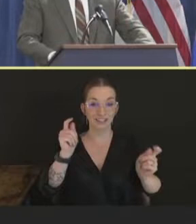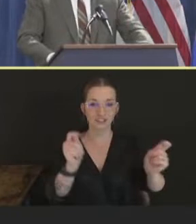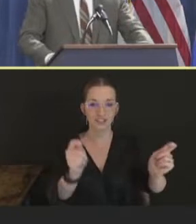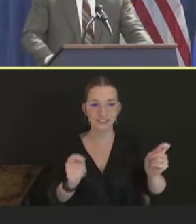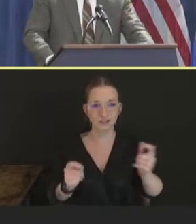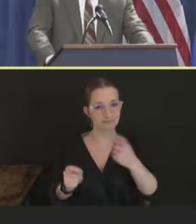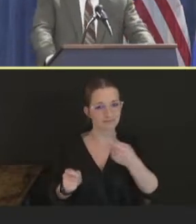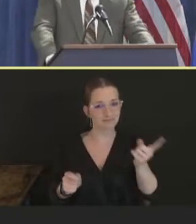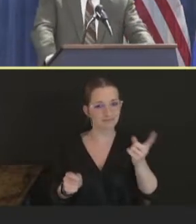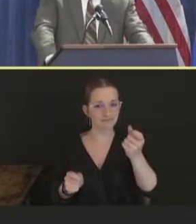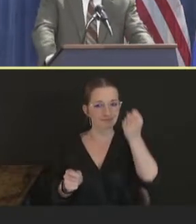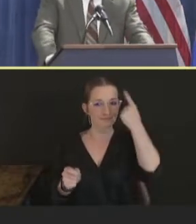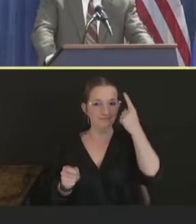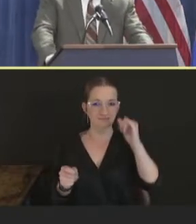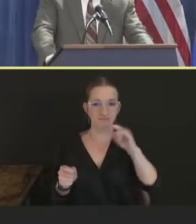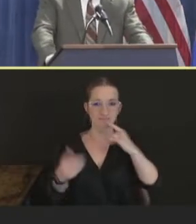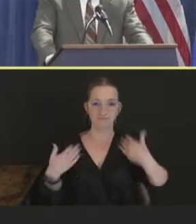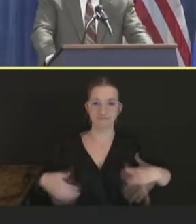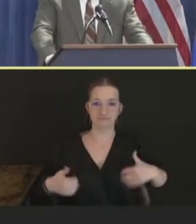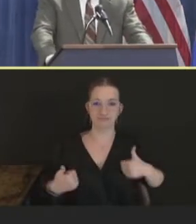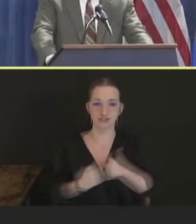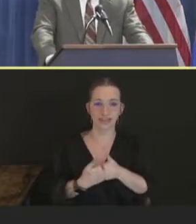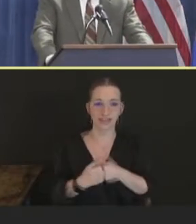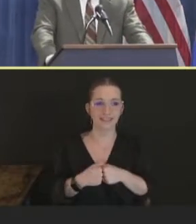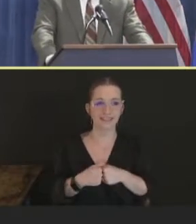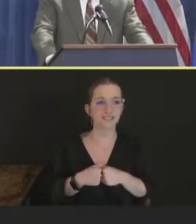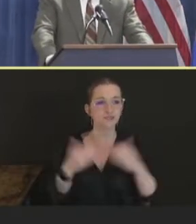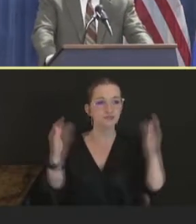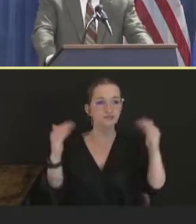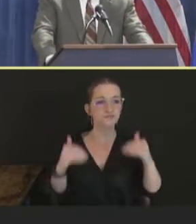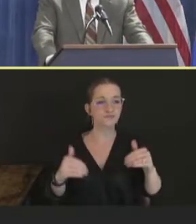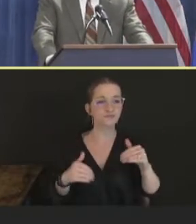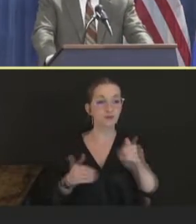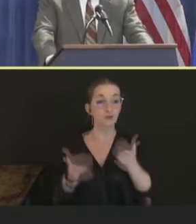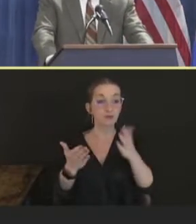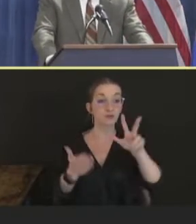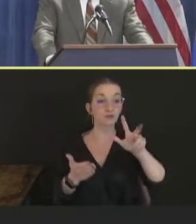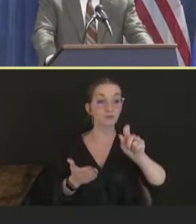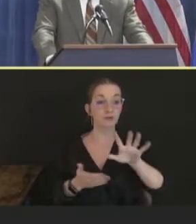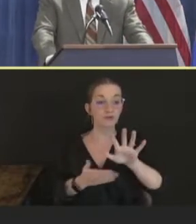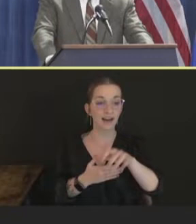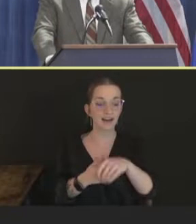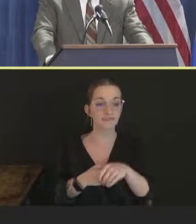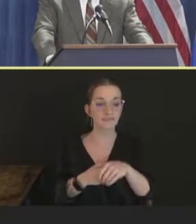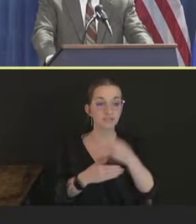Recommendations 3.5 that HHS should work with medical, nursing, pharmacy, dental, and alternative